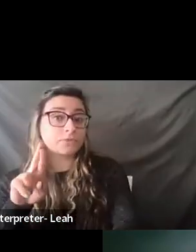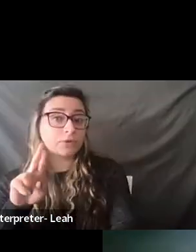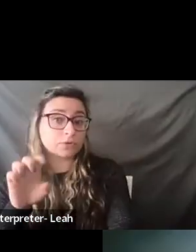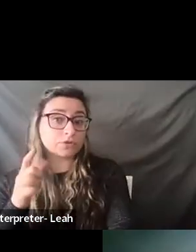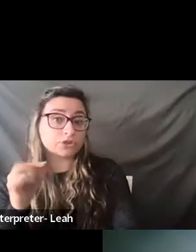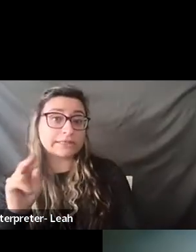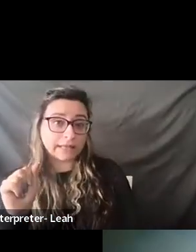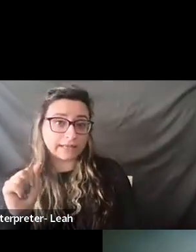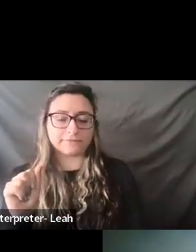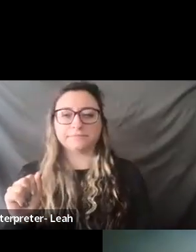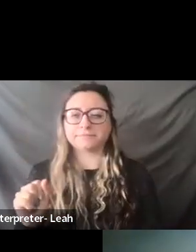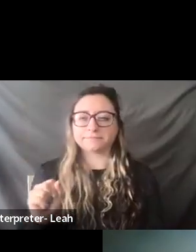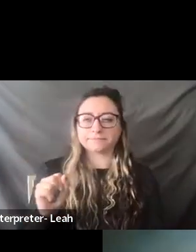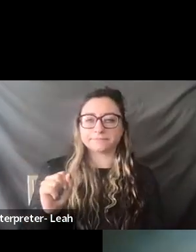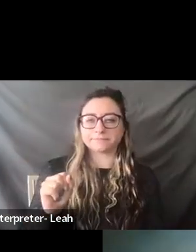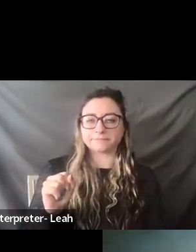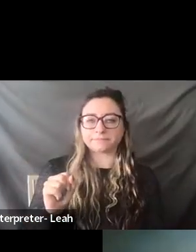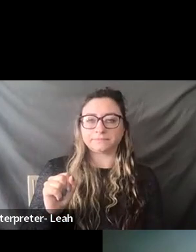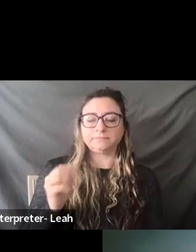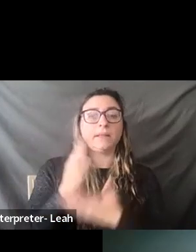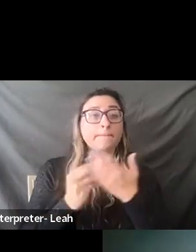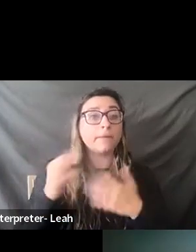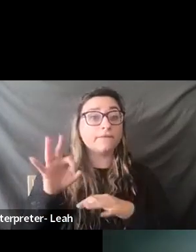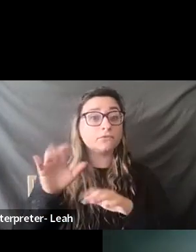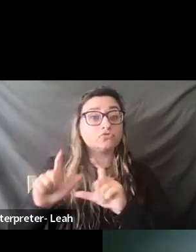And I'm wondering how -- what have we seen that are good and promising practices or what are some of the emerging or potential remedies or action steps that we can try to bridge these gaps and overcome some of these barriers.